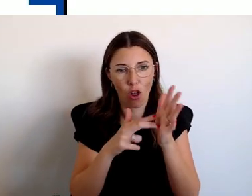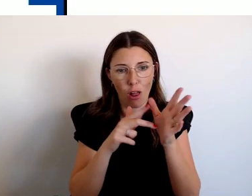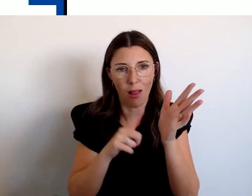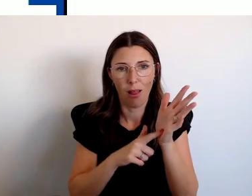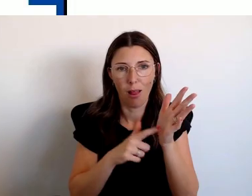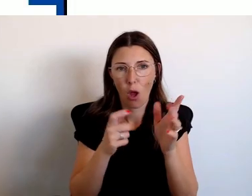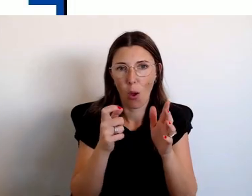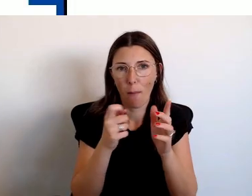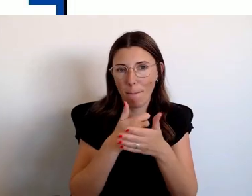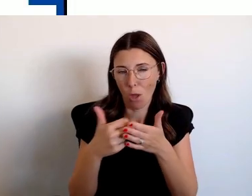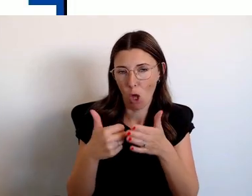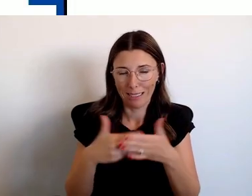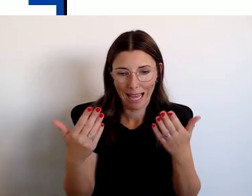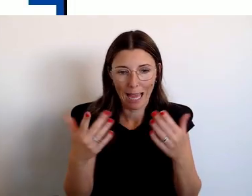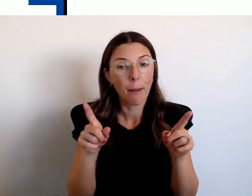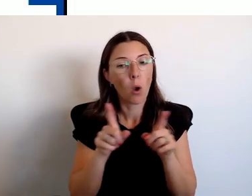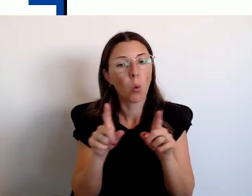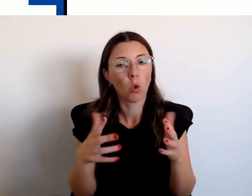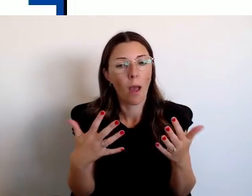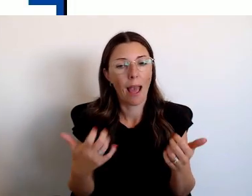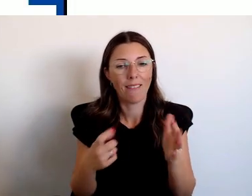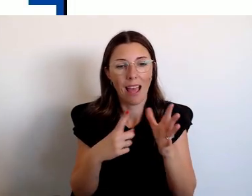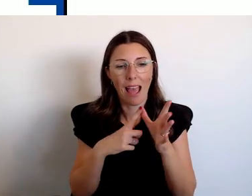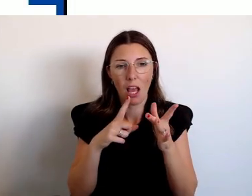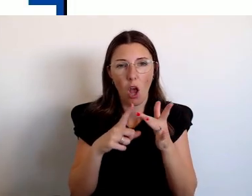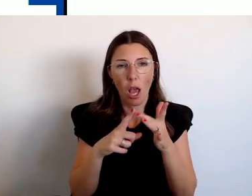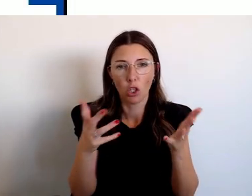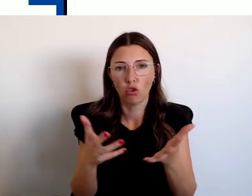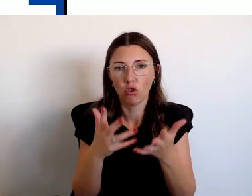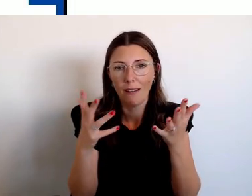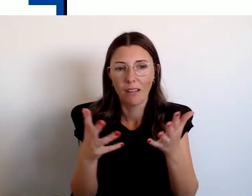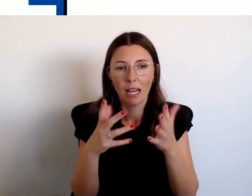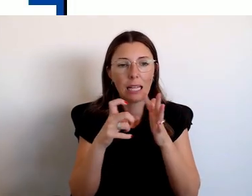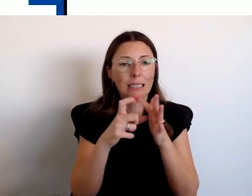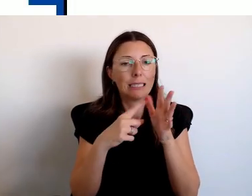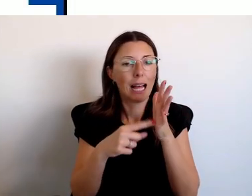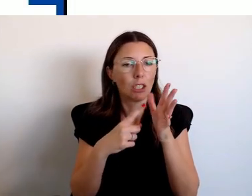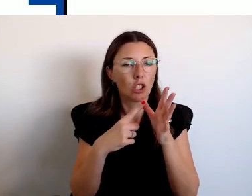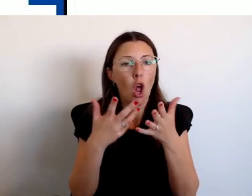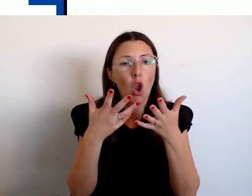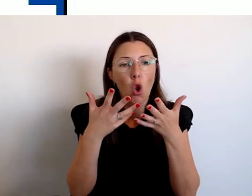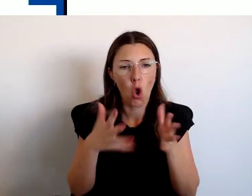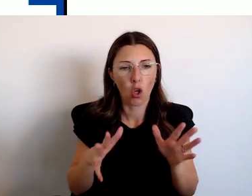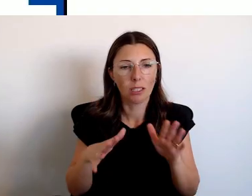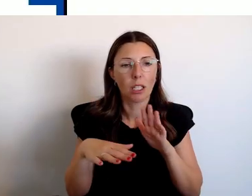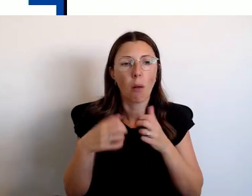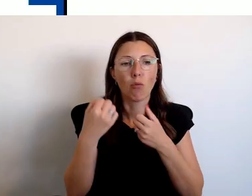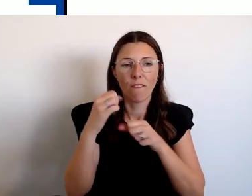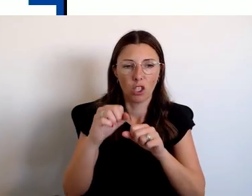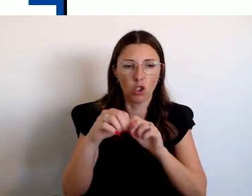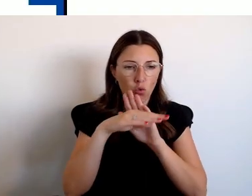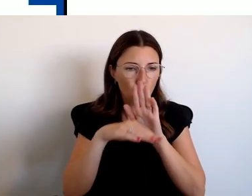But we also have AI-driven data loss prevention rules and data security posture management rules in place.